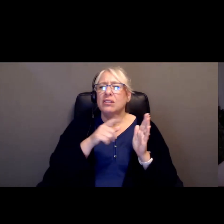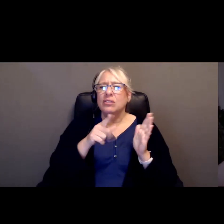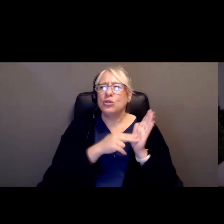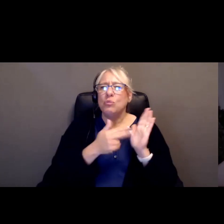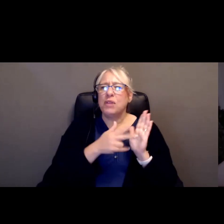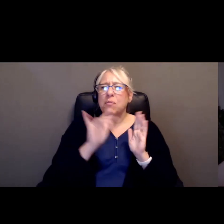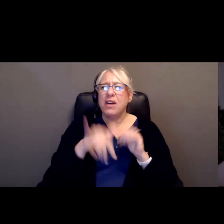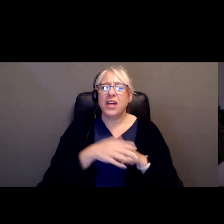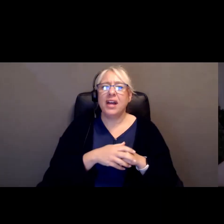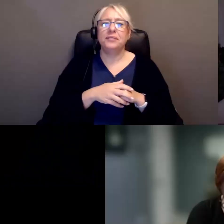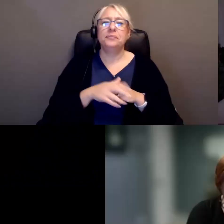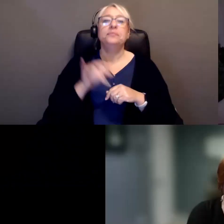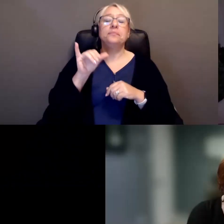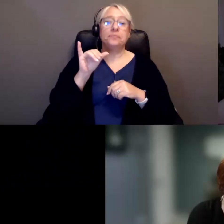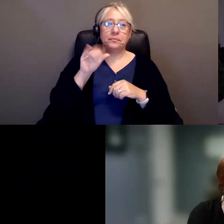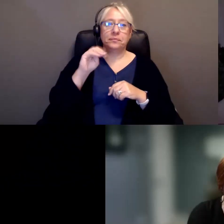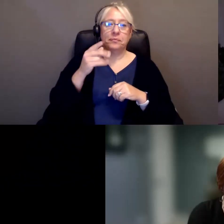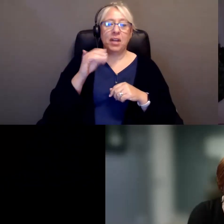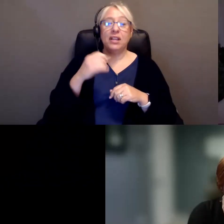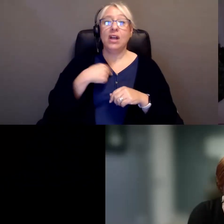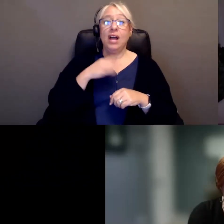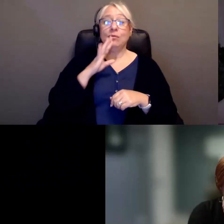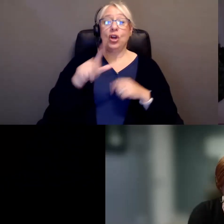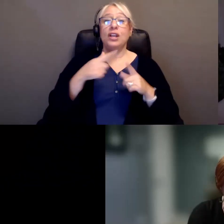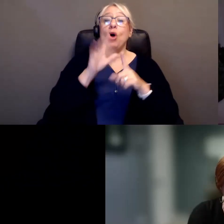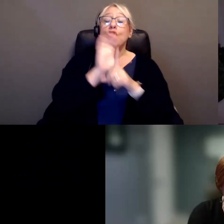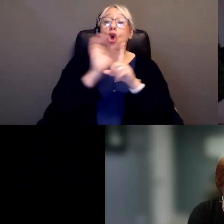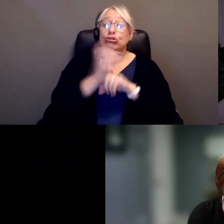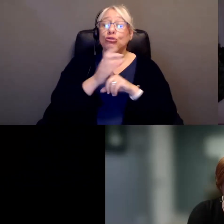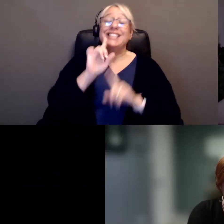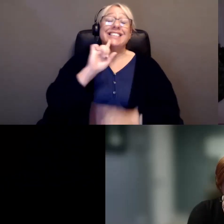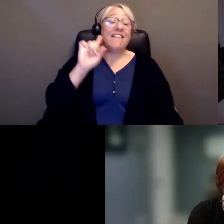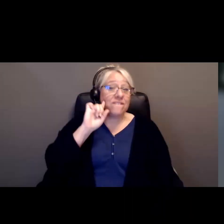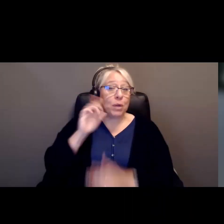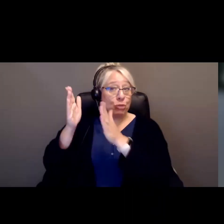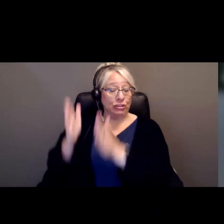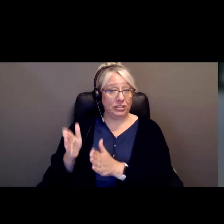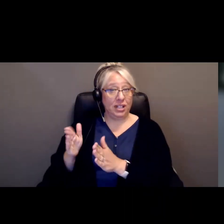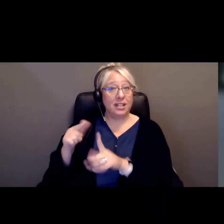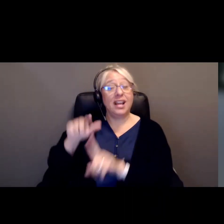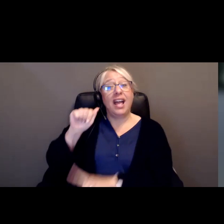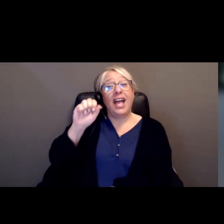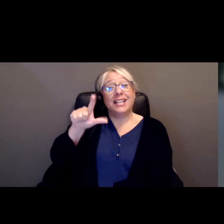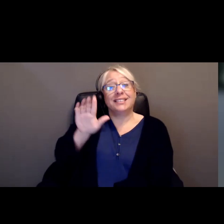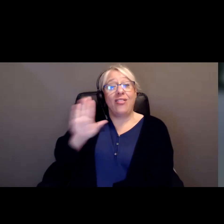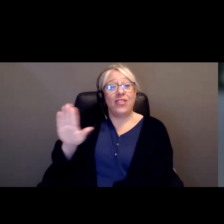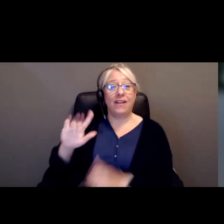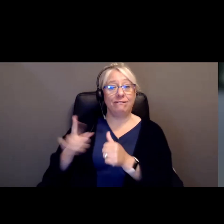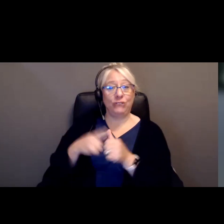So, when I'm talking about a culturally Deaf individual, ASL is their first language. And yes,